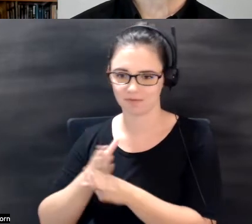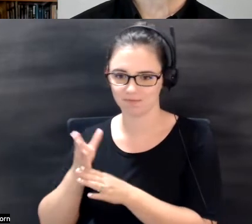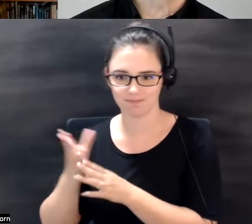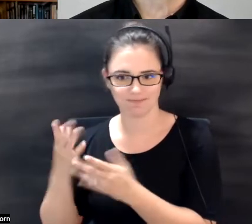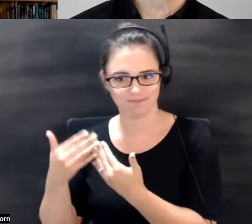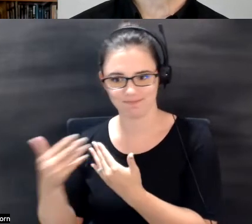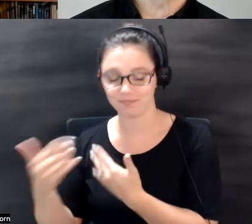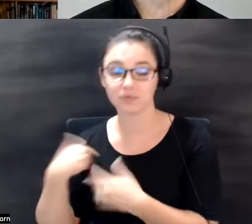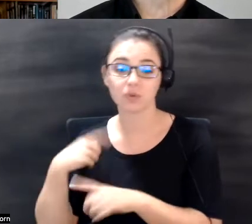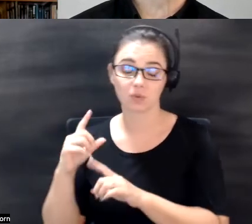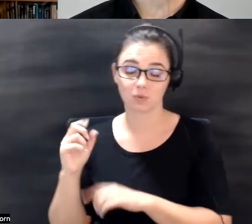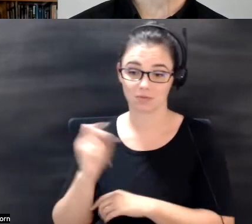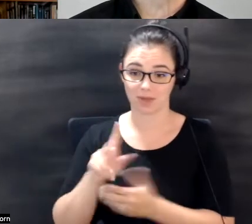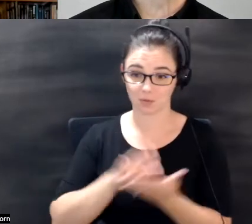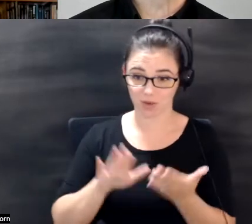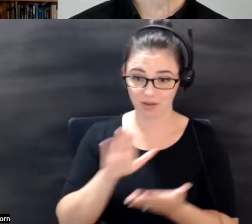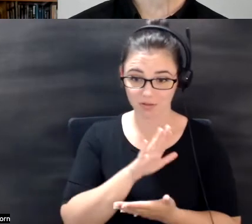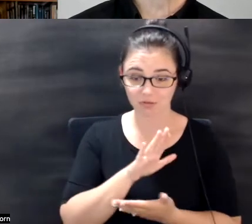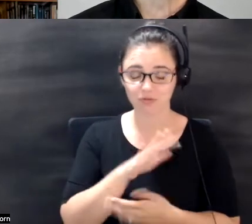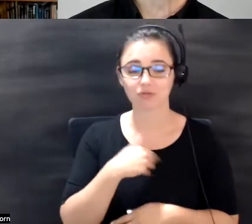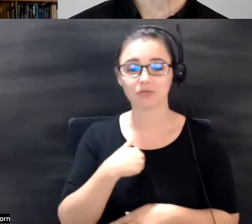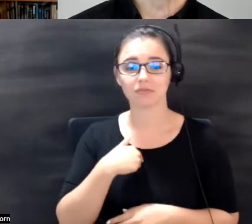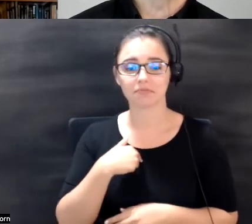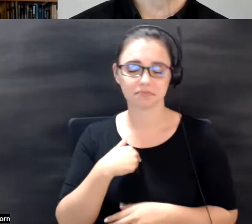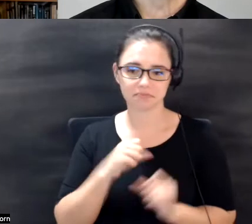went to college, you know-- I just, I continued on